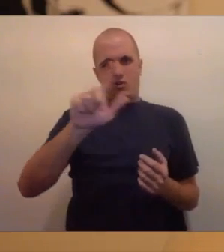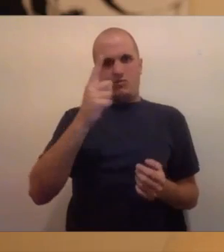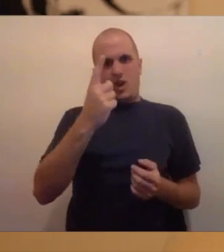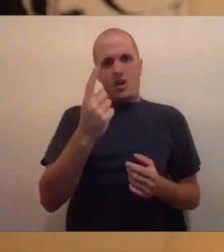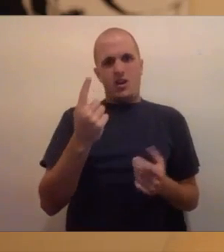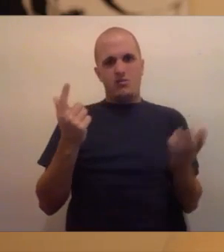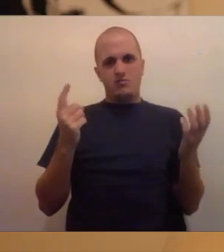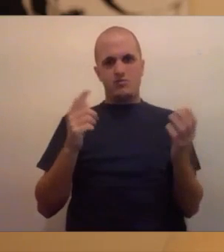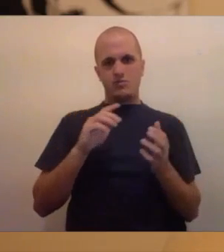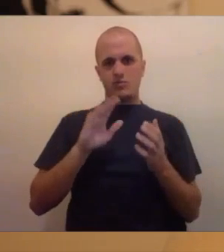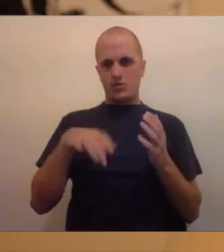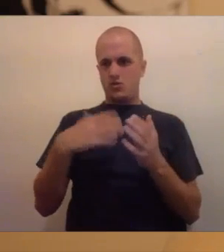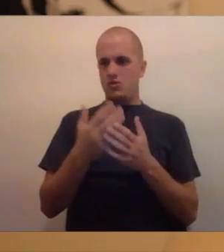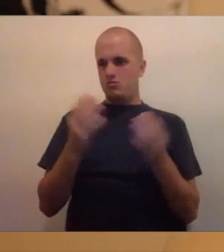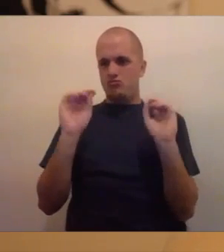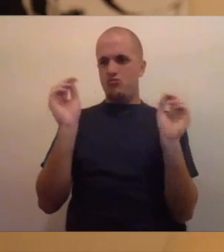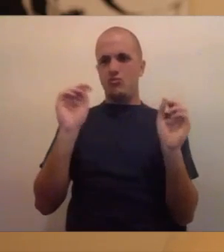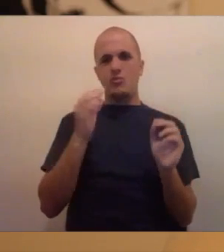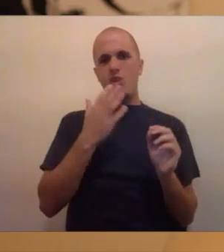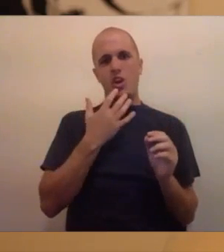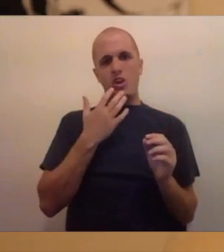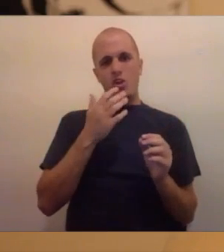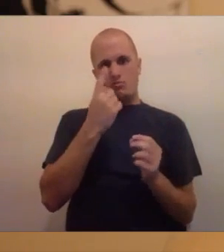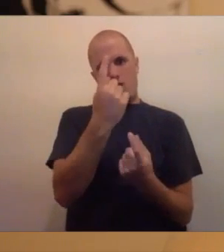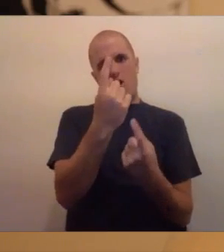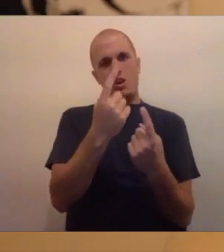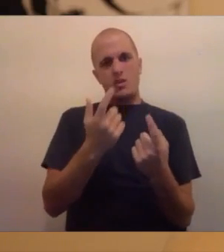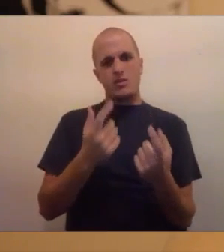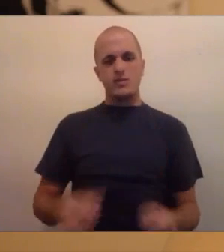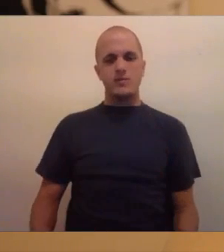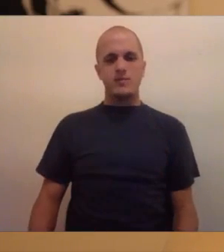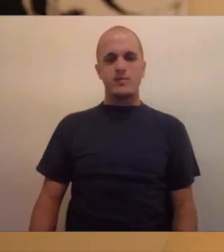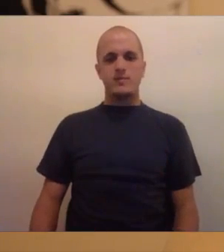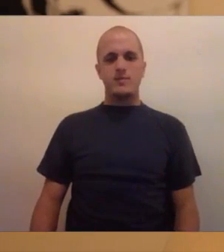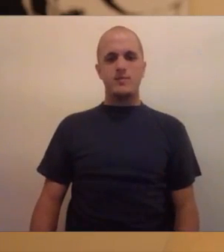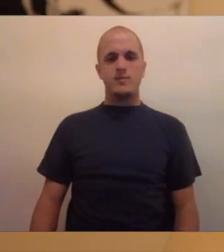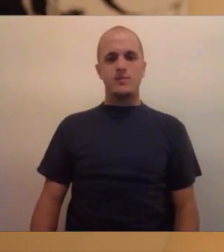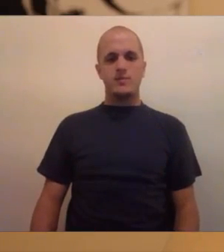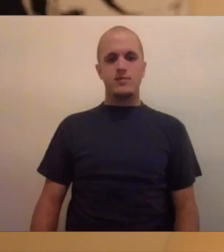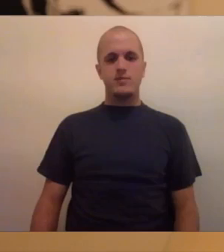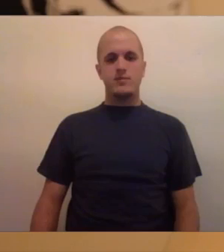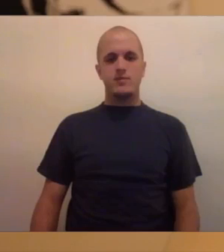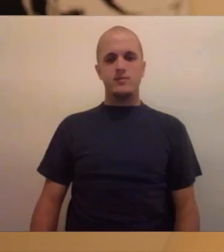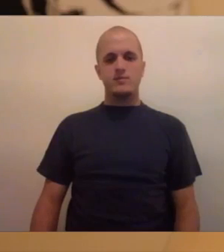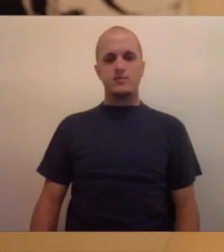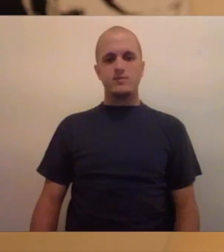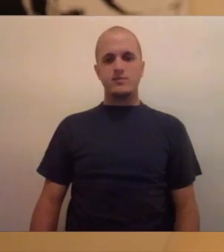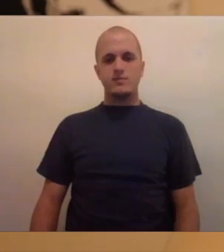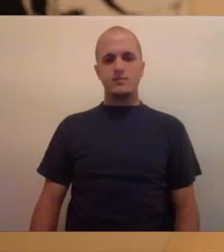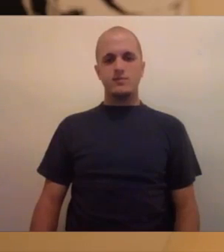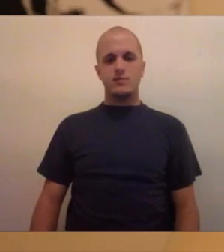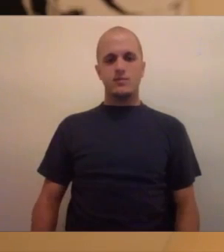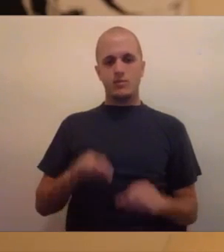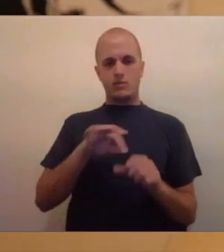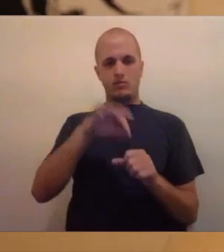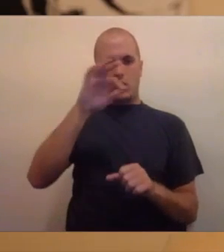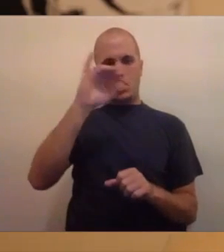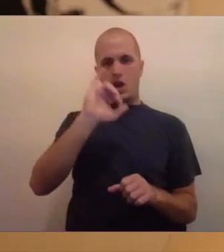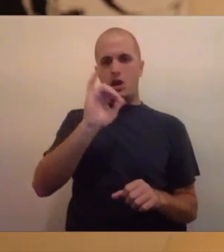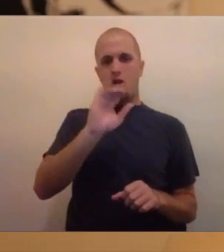this is red color... no color. They are all one